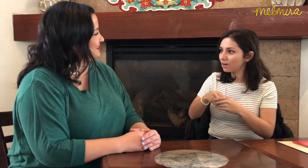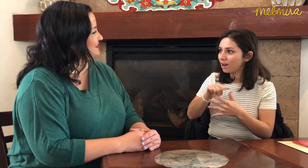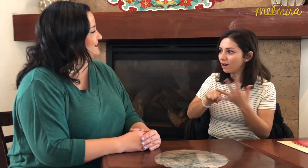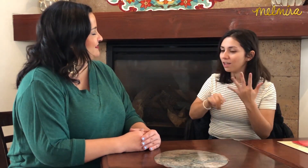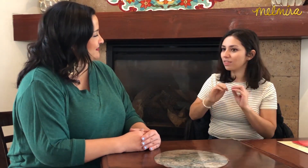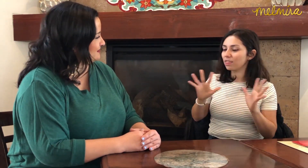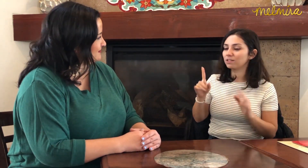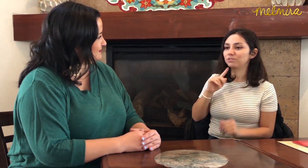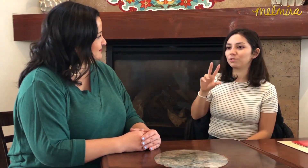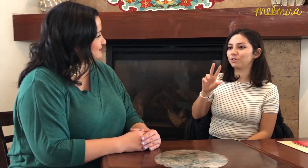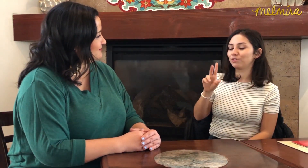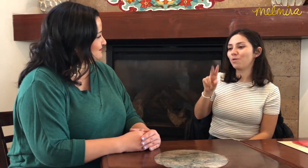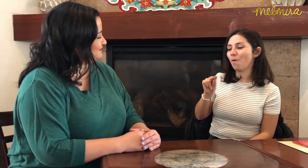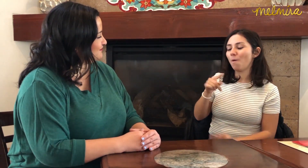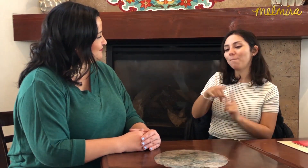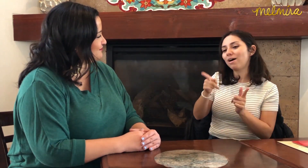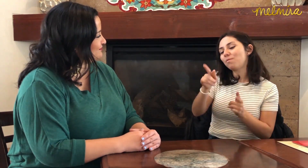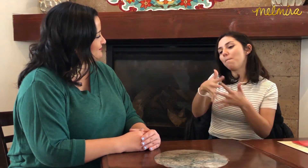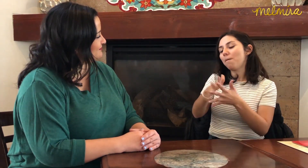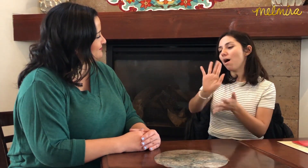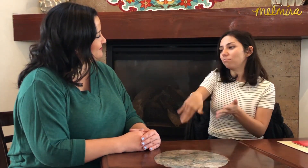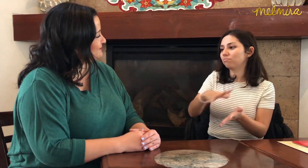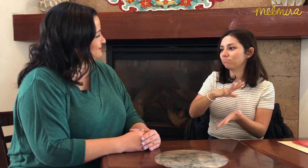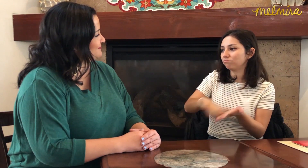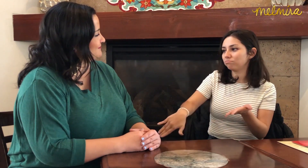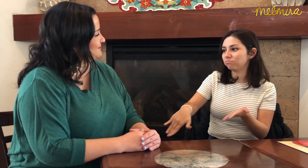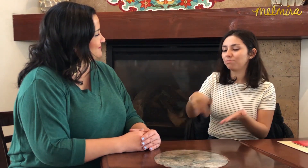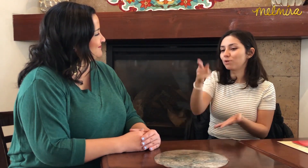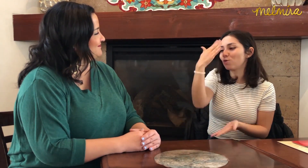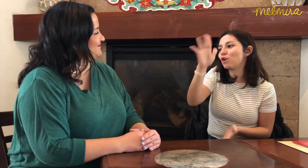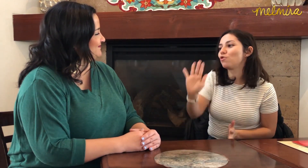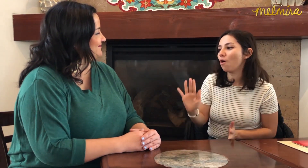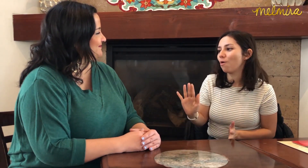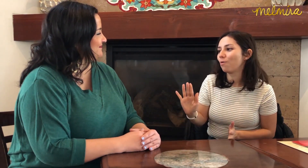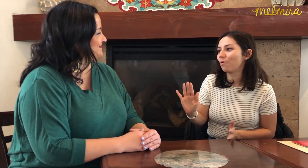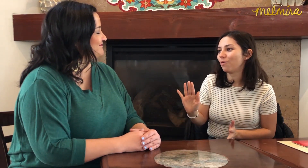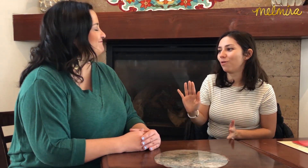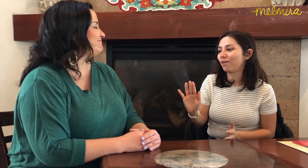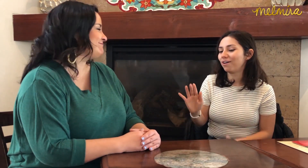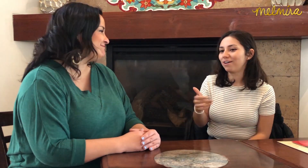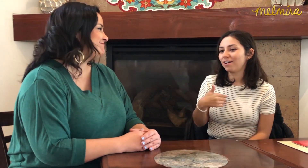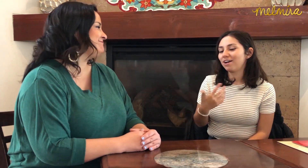and that..? No? Oh." That person said, "No, but you're American, it's fine. You didn't know."